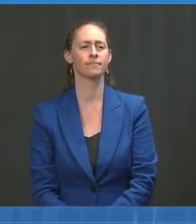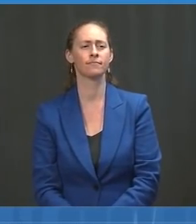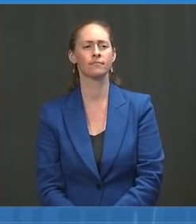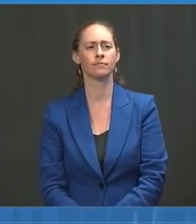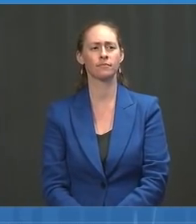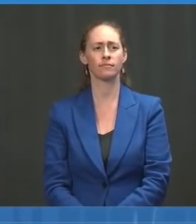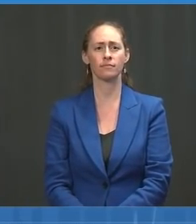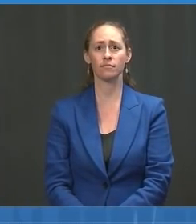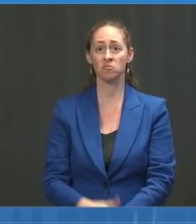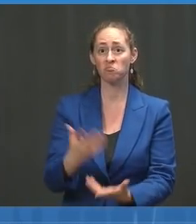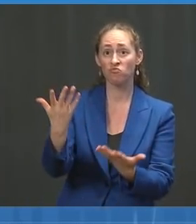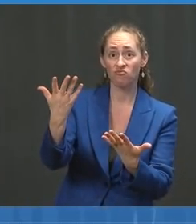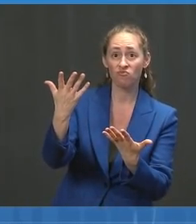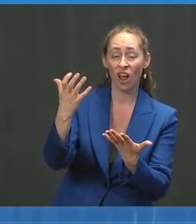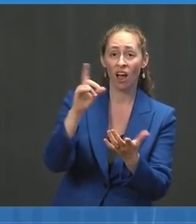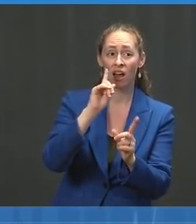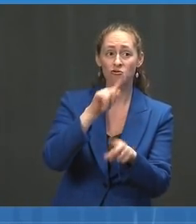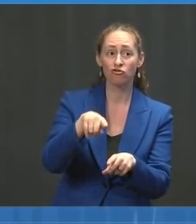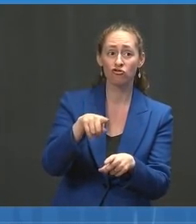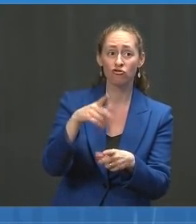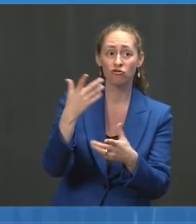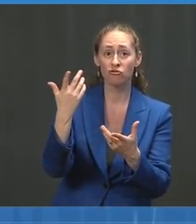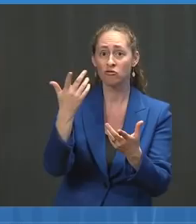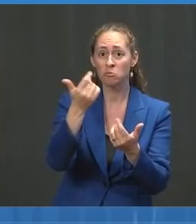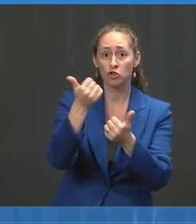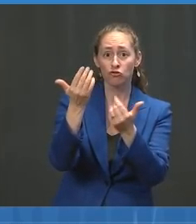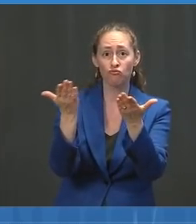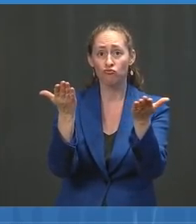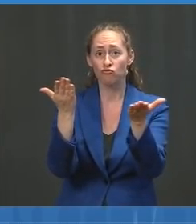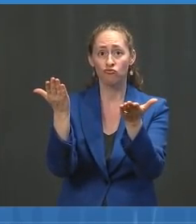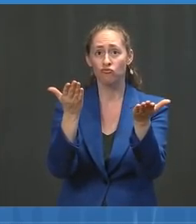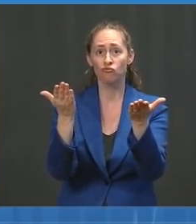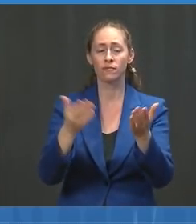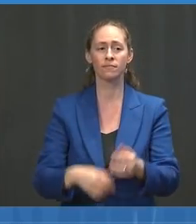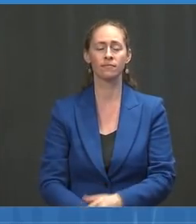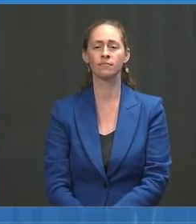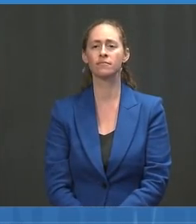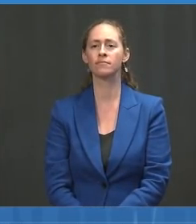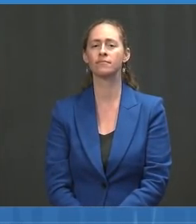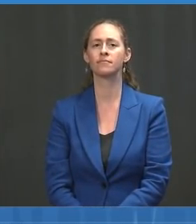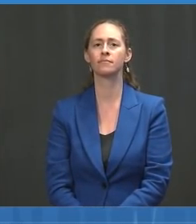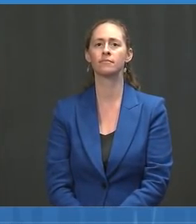and, Dr. Murthy, you could talk about efforts to get the word out. Dr. Walensky: Right. Thank you.